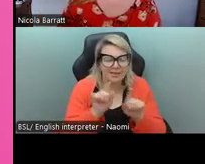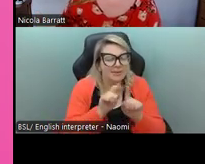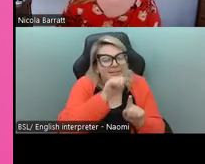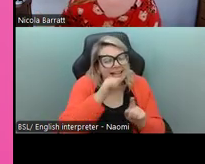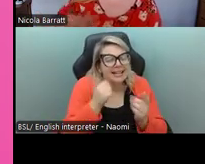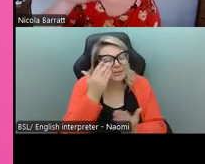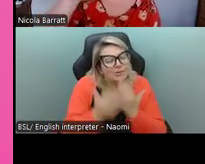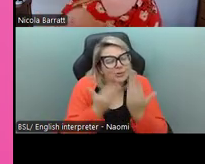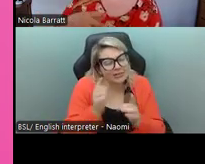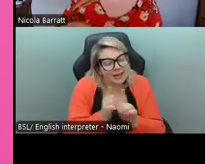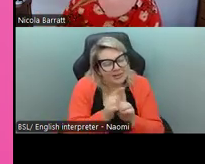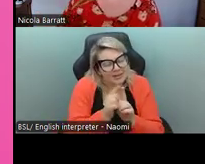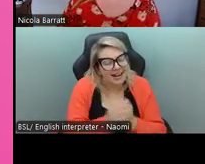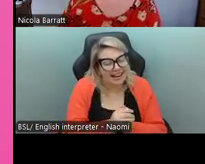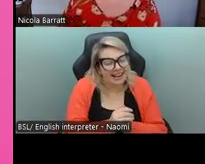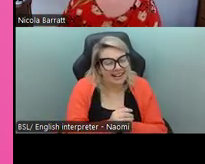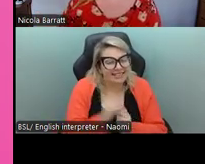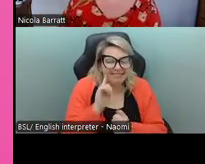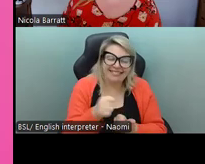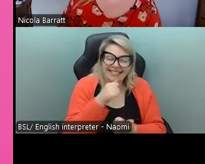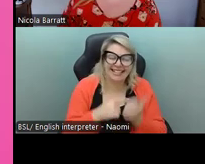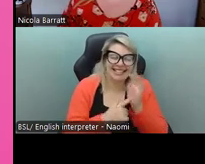This just seems like a good example of both.